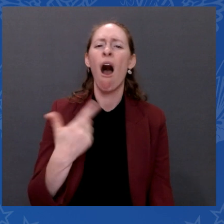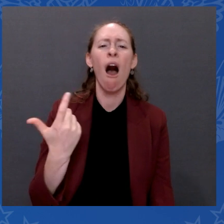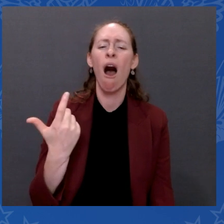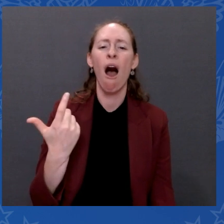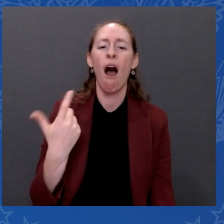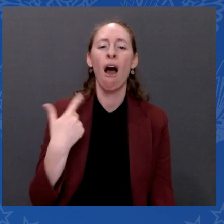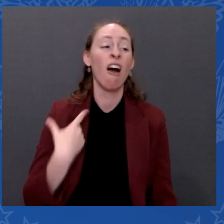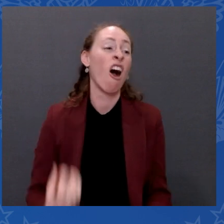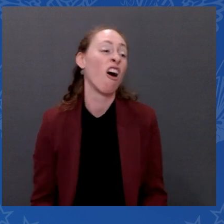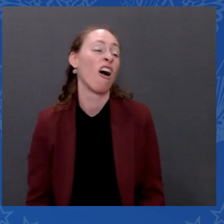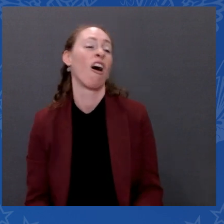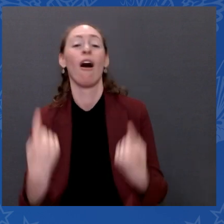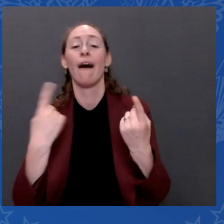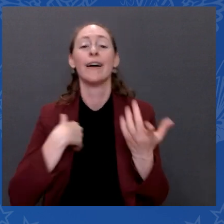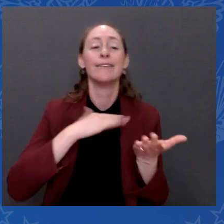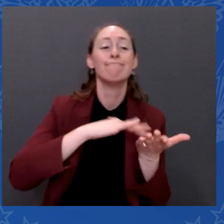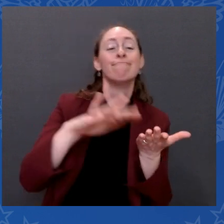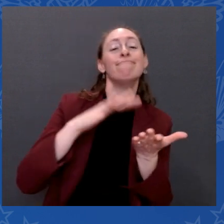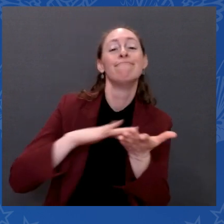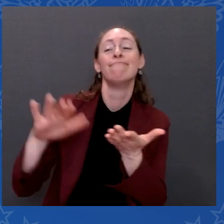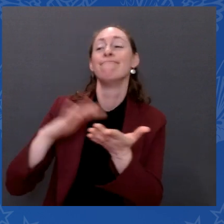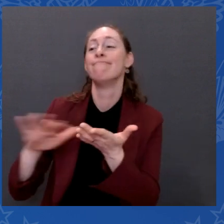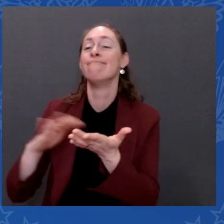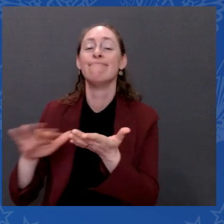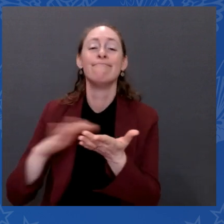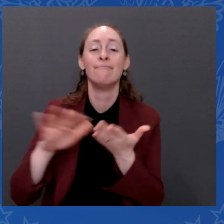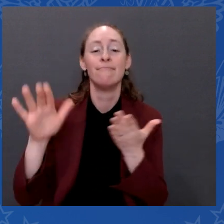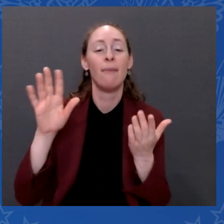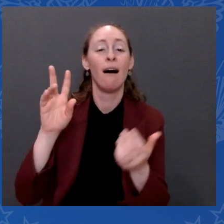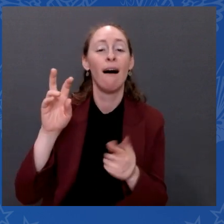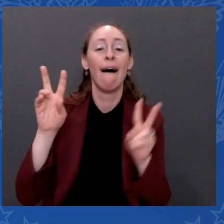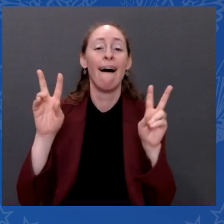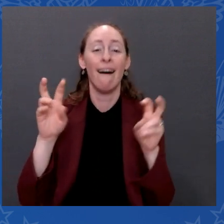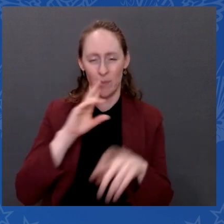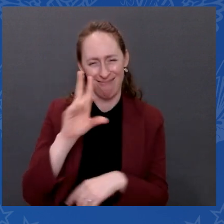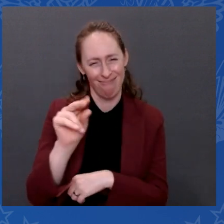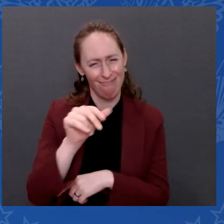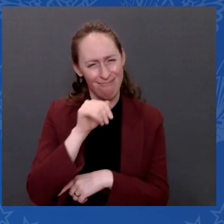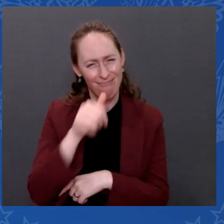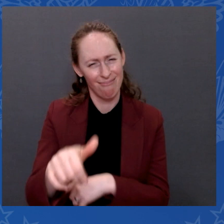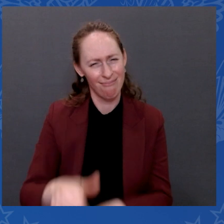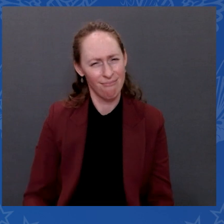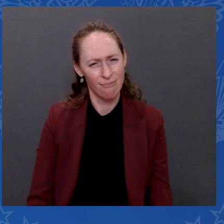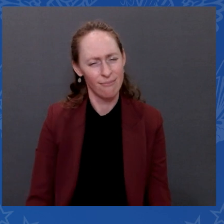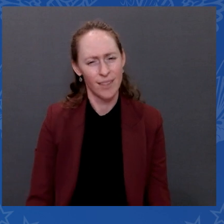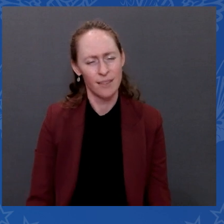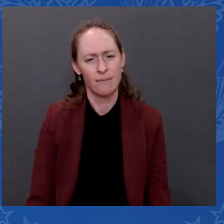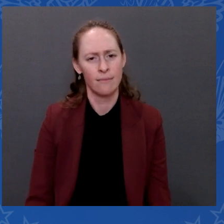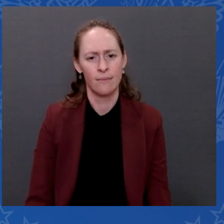the key investments of this bill, explaining how she's laser-focused on the guardrails